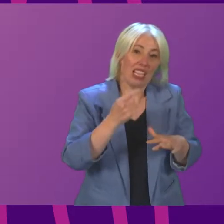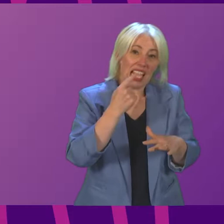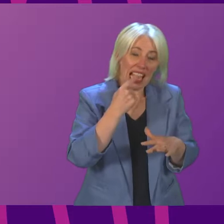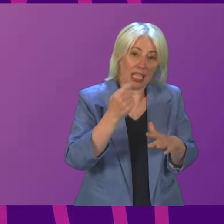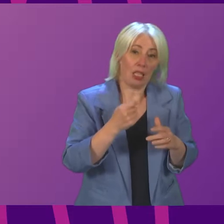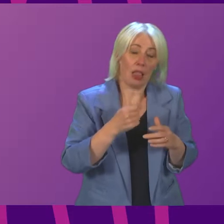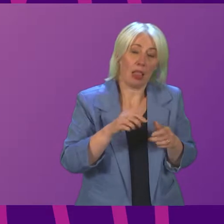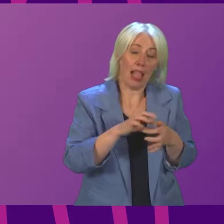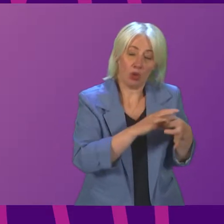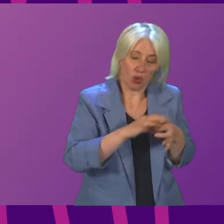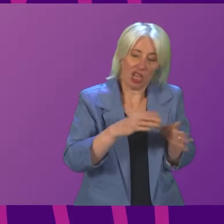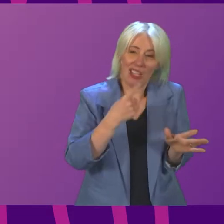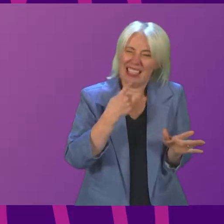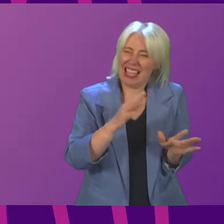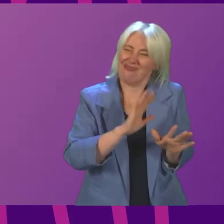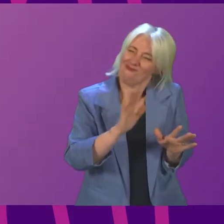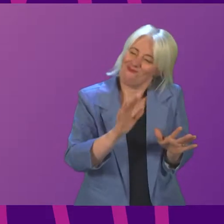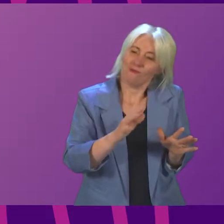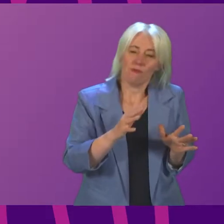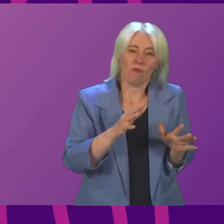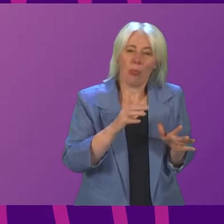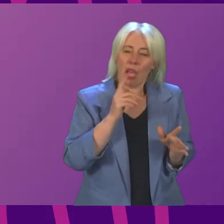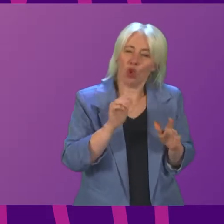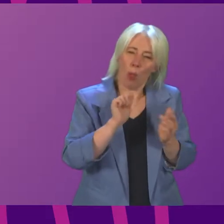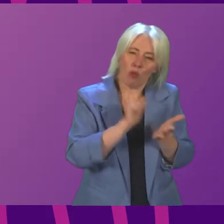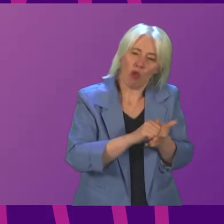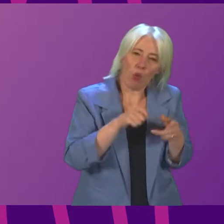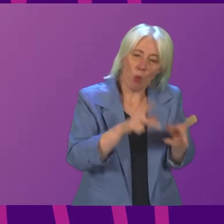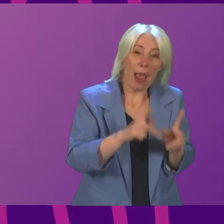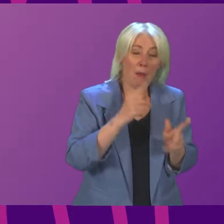round, but I certainly believe that we need to tackle the backlog before we can get into issues